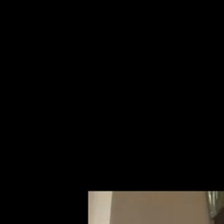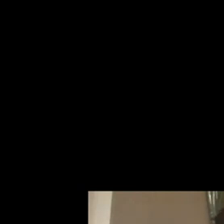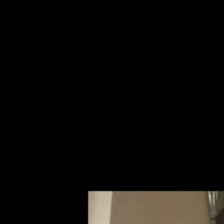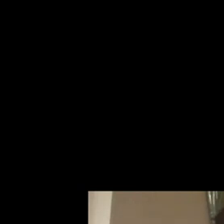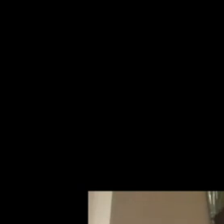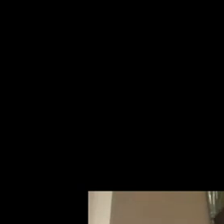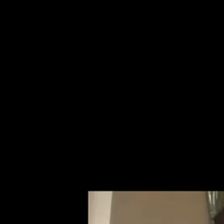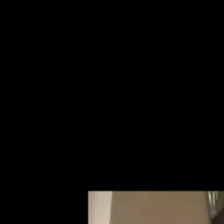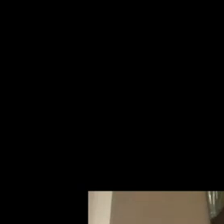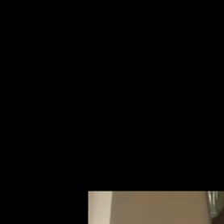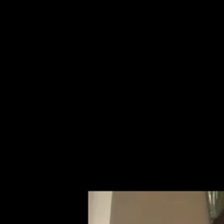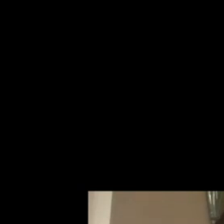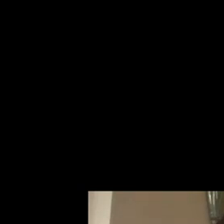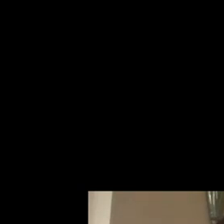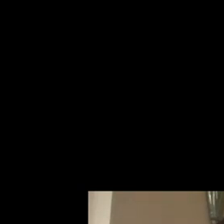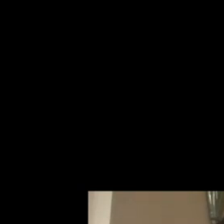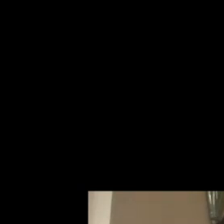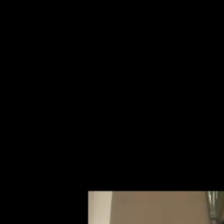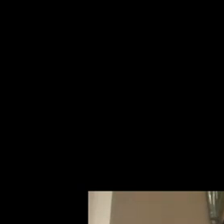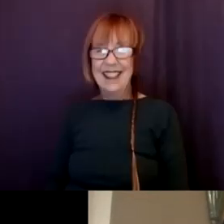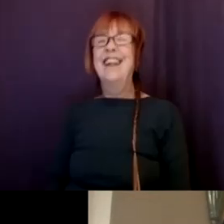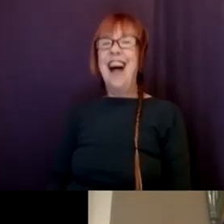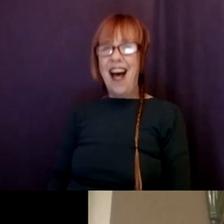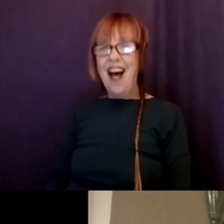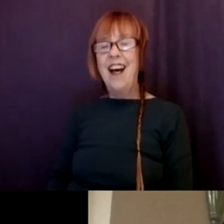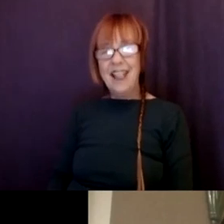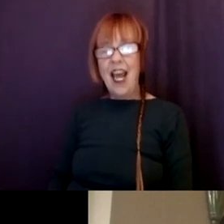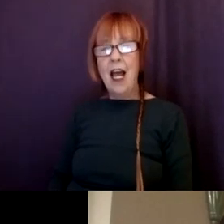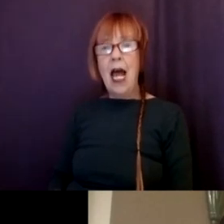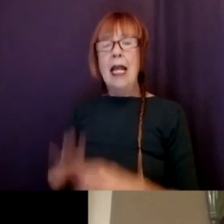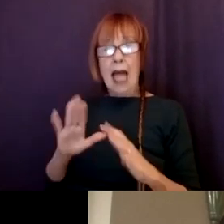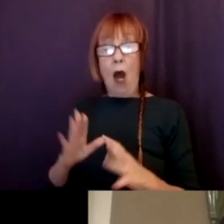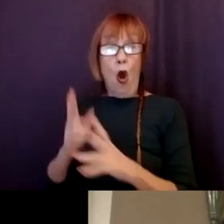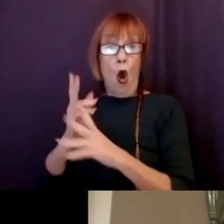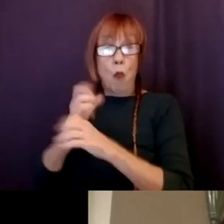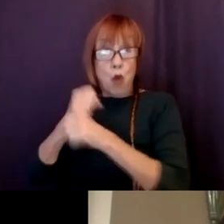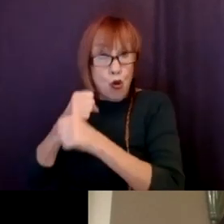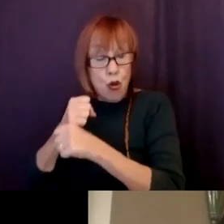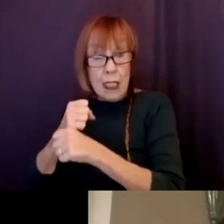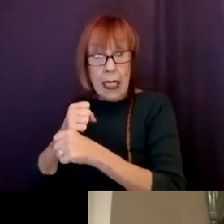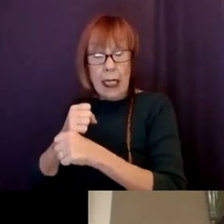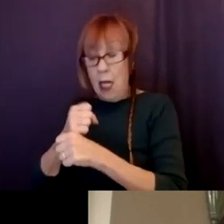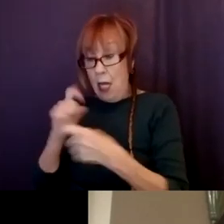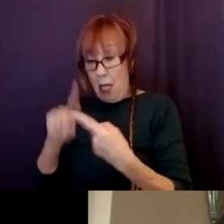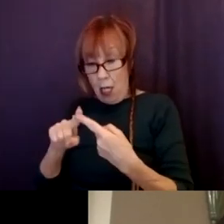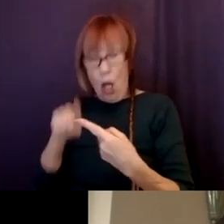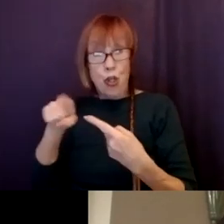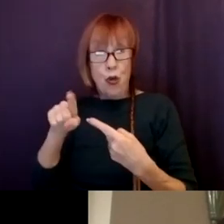DAVID - Beside producing, I mean you create, you created your own show.